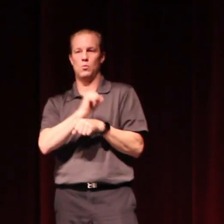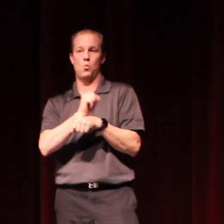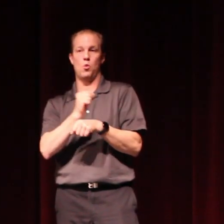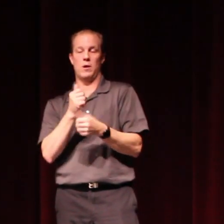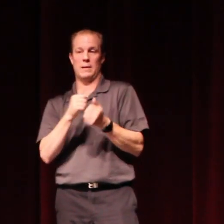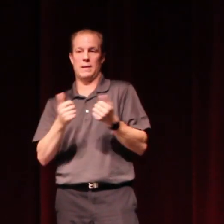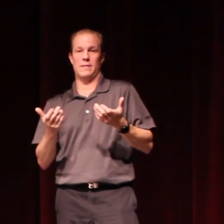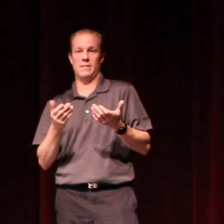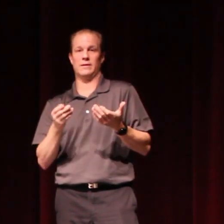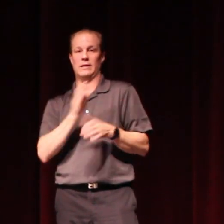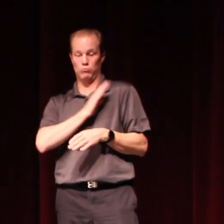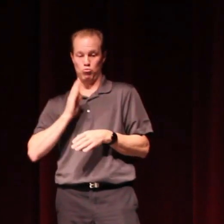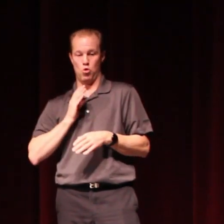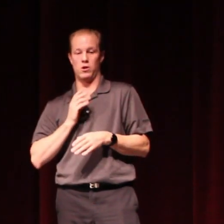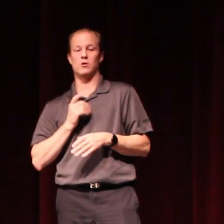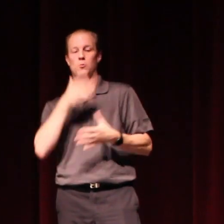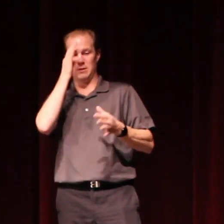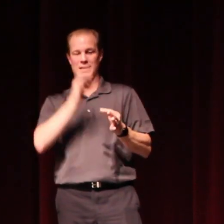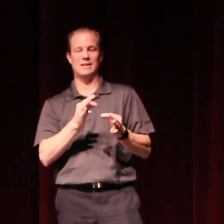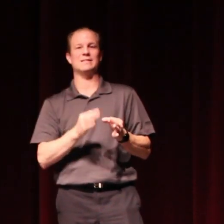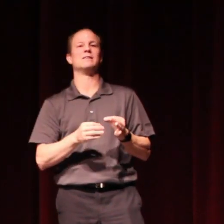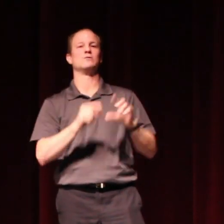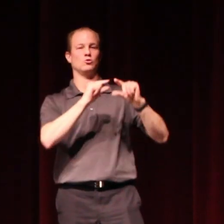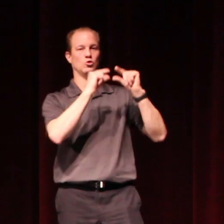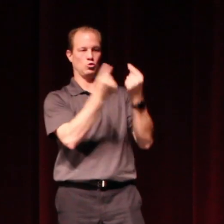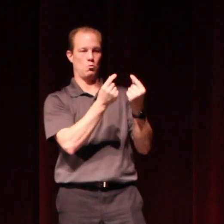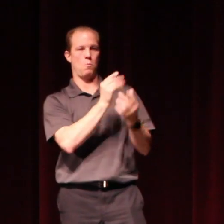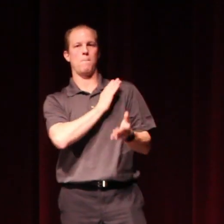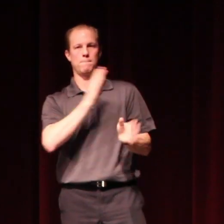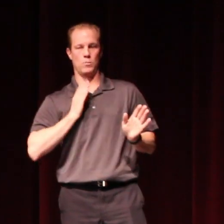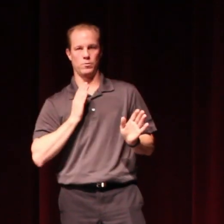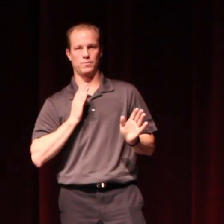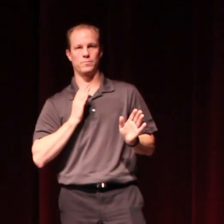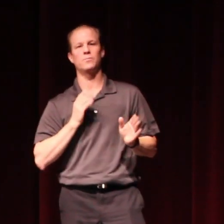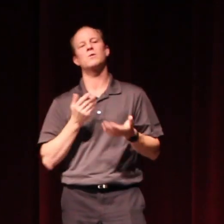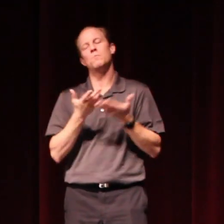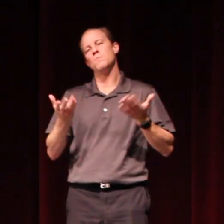as a board. But a few of the issues that I focused on, goals for this college, I feel